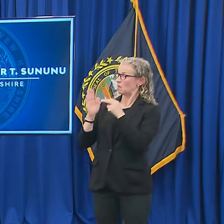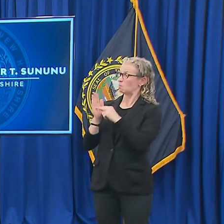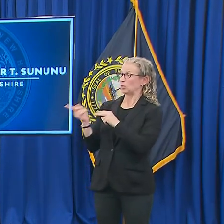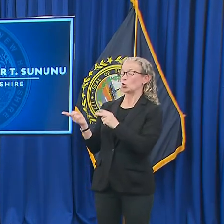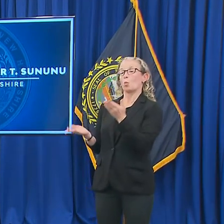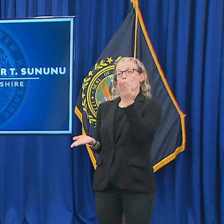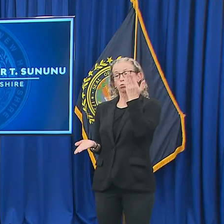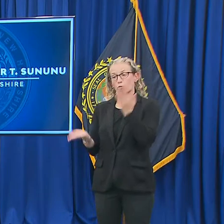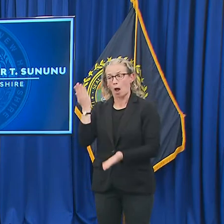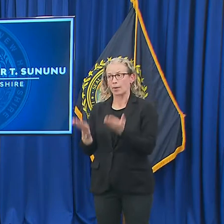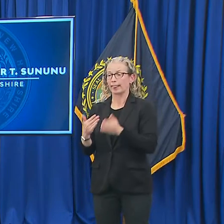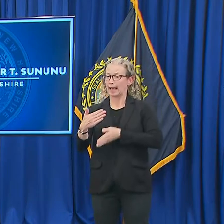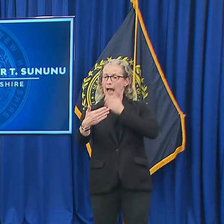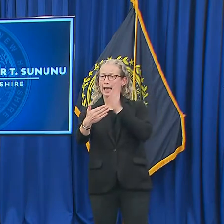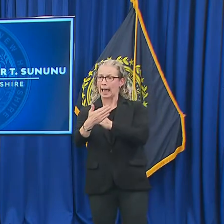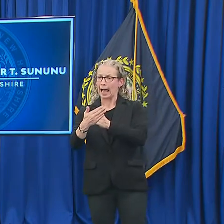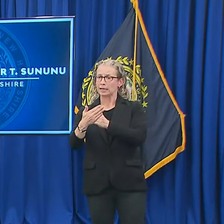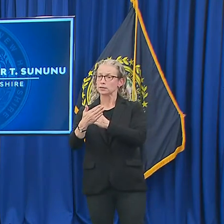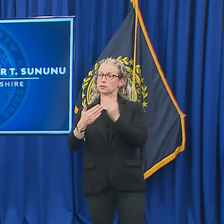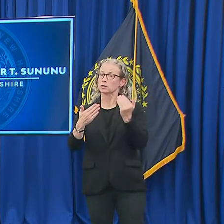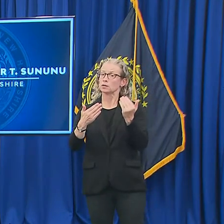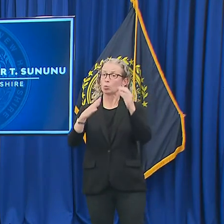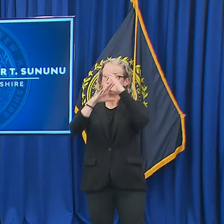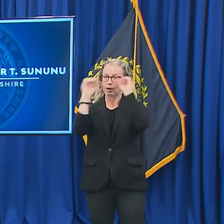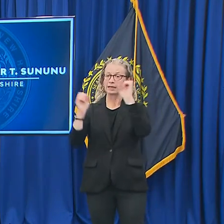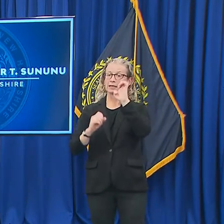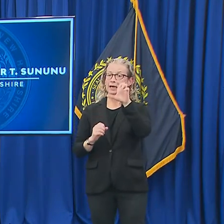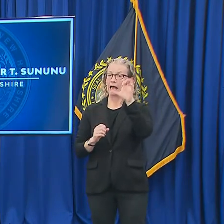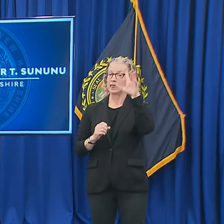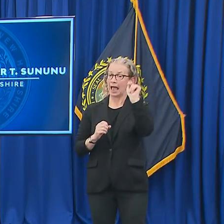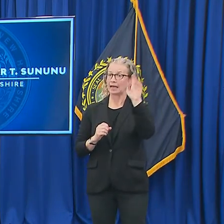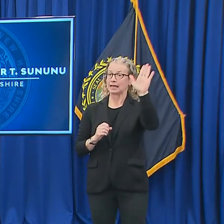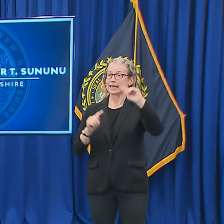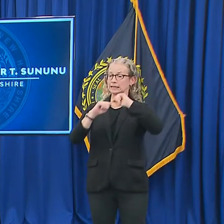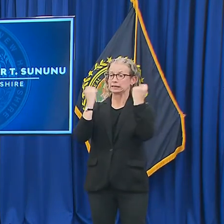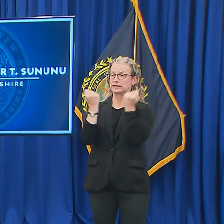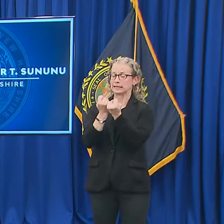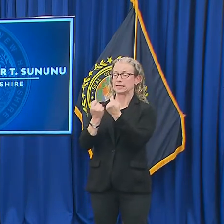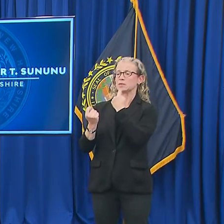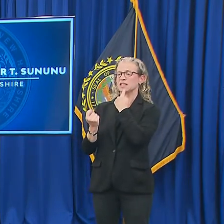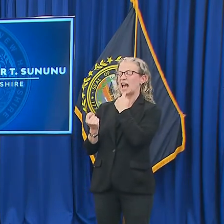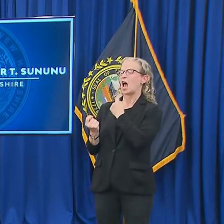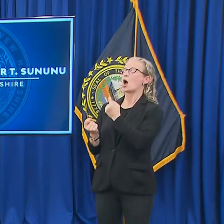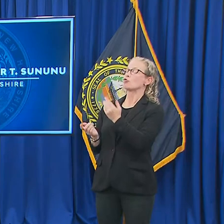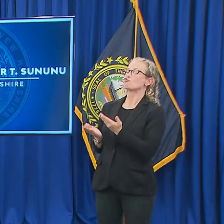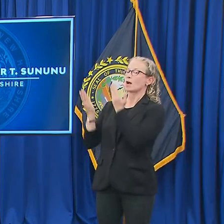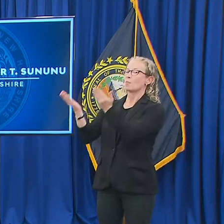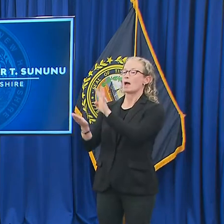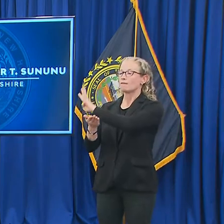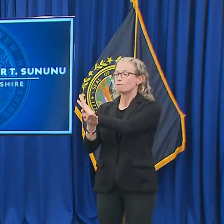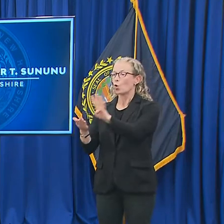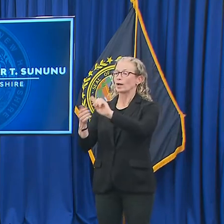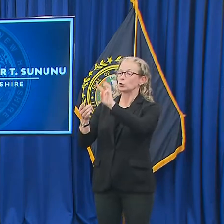The issues of kids not being able to go to school. I mean, it compounds itself just the thought that they're going to shut the whole country down